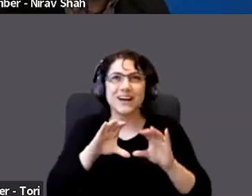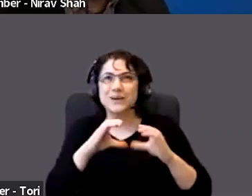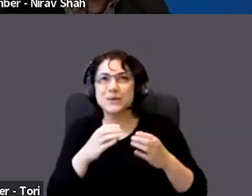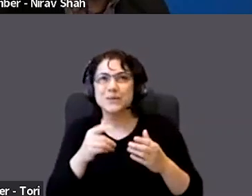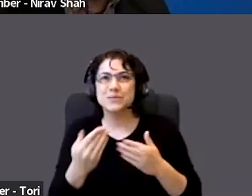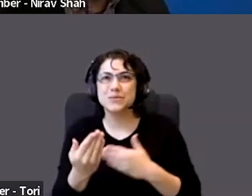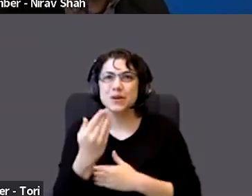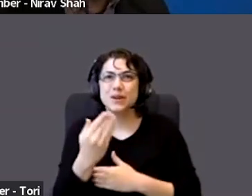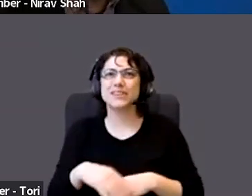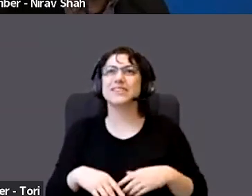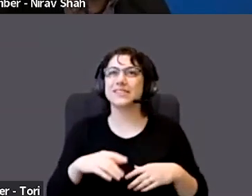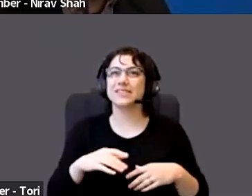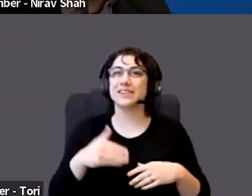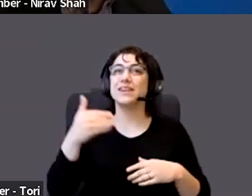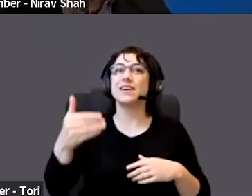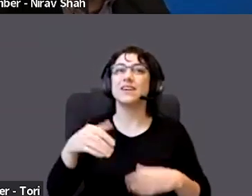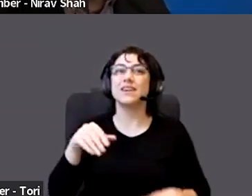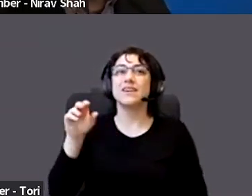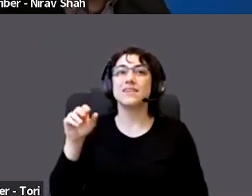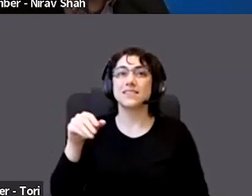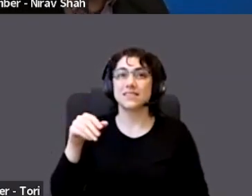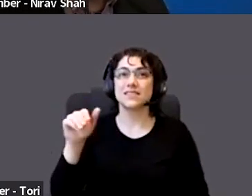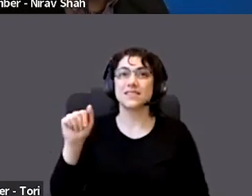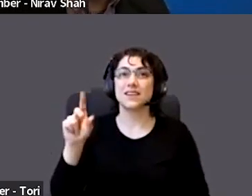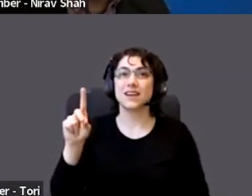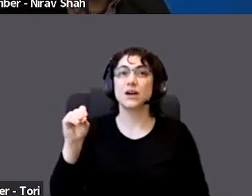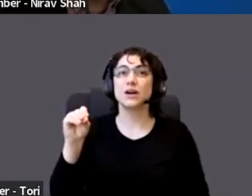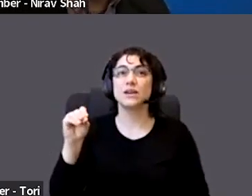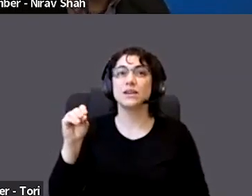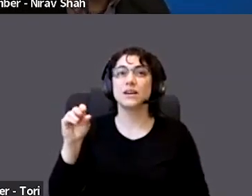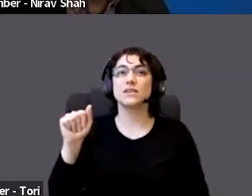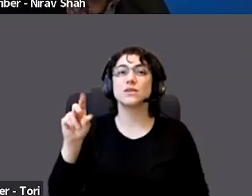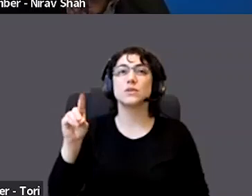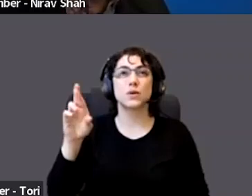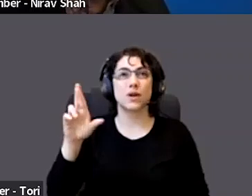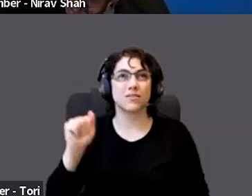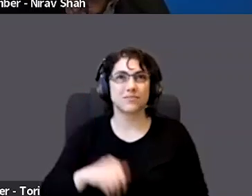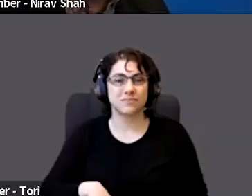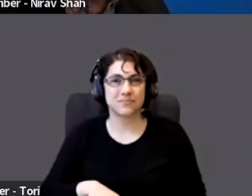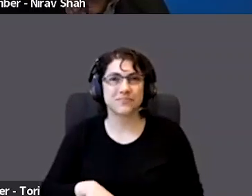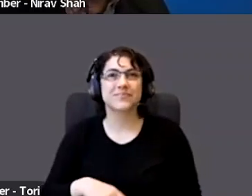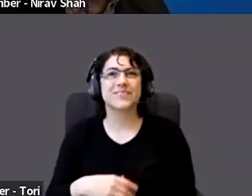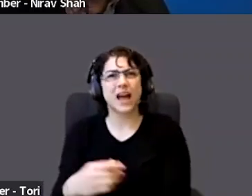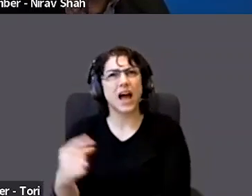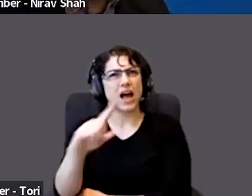So I have one question, Dr. Walensky, the Center -- the CFA sounds fantastic.